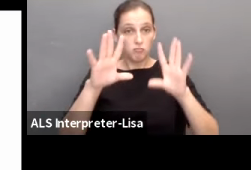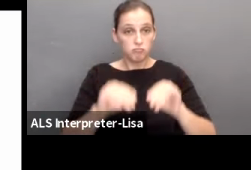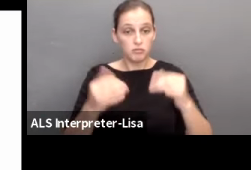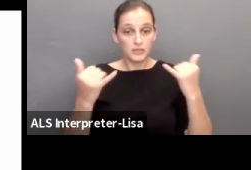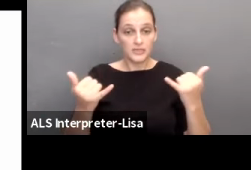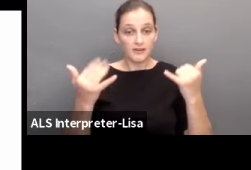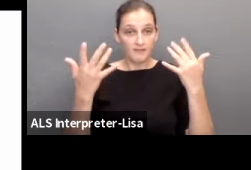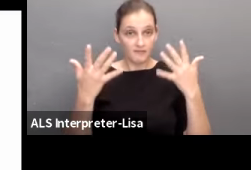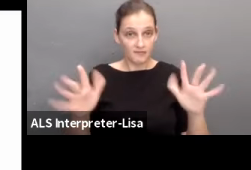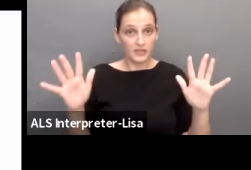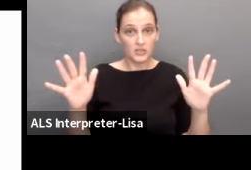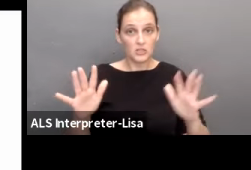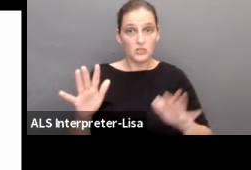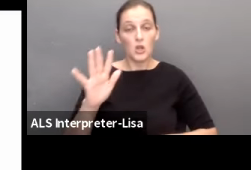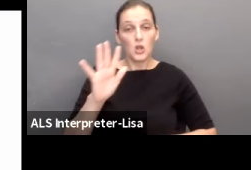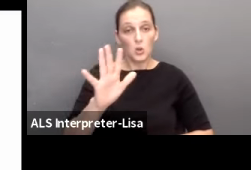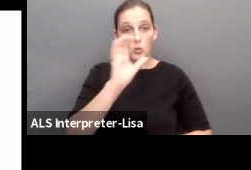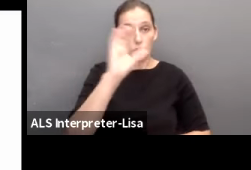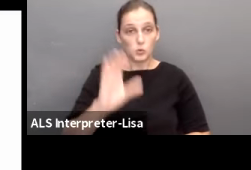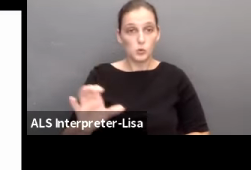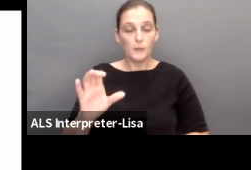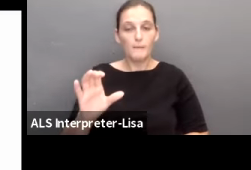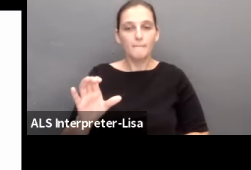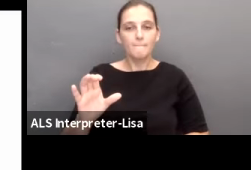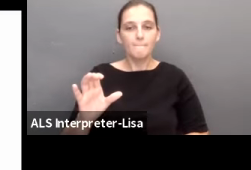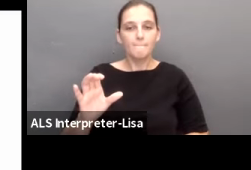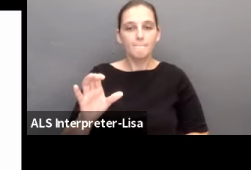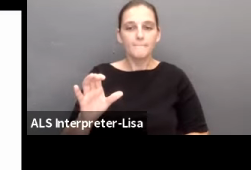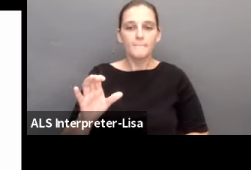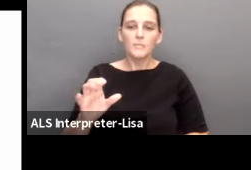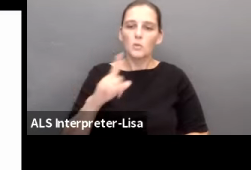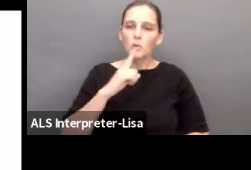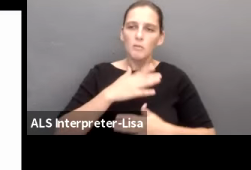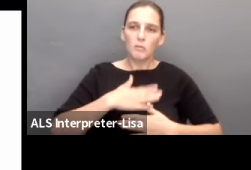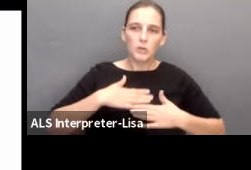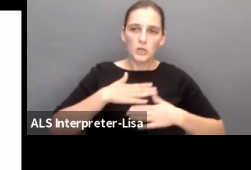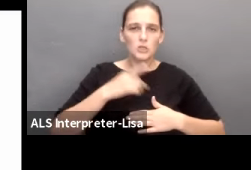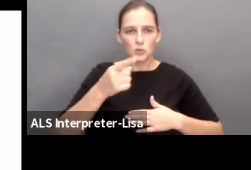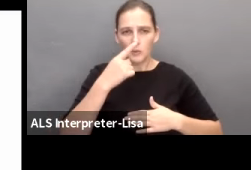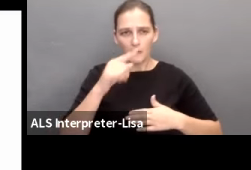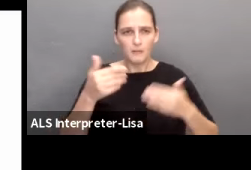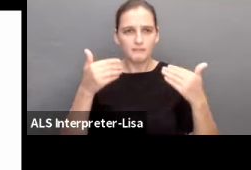your Zoom session here and we would really appreciate, if you would take a couple of